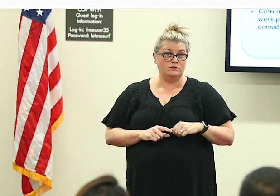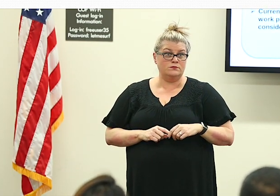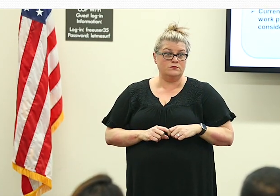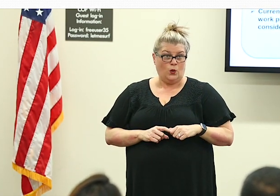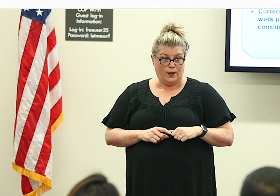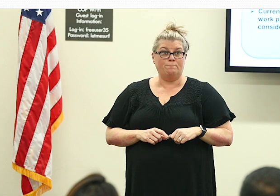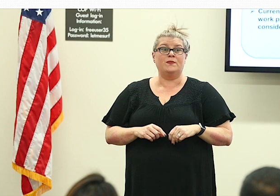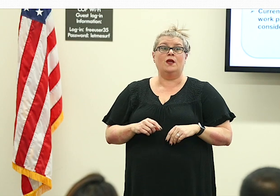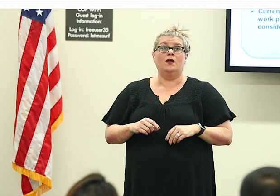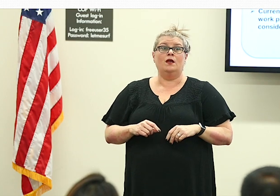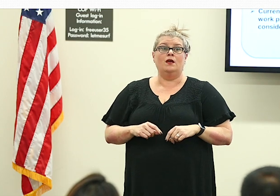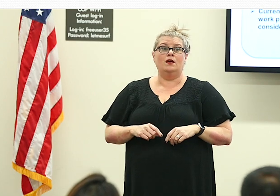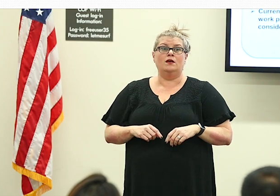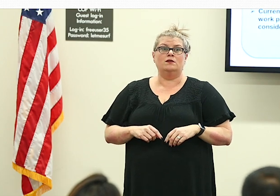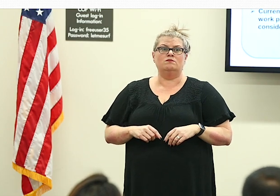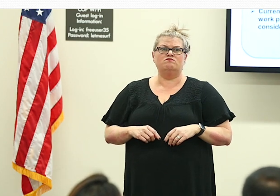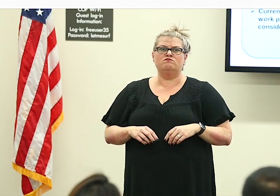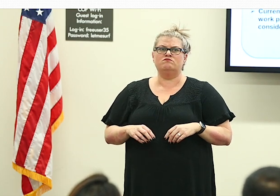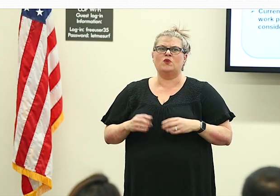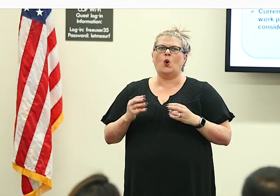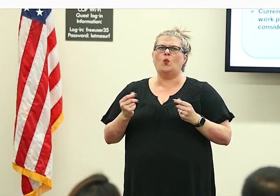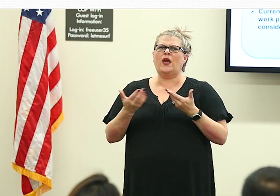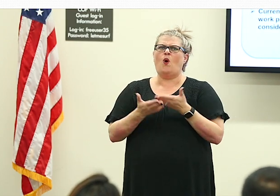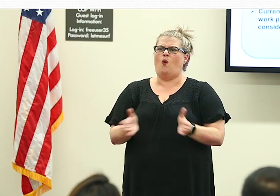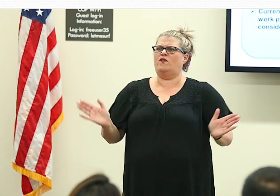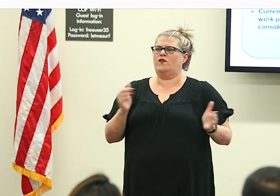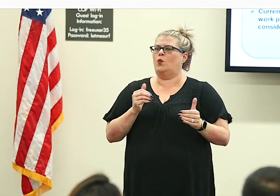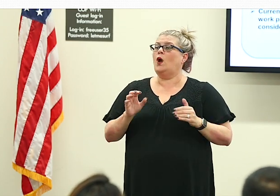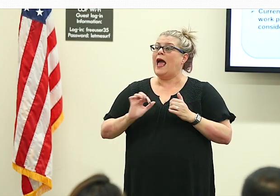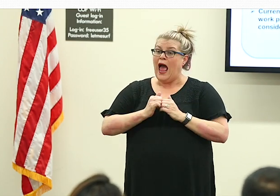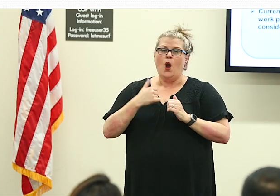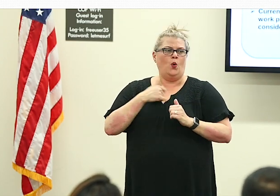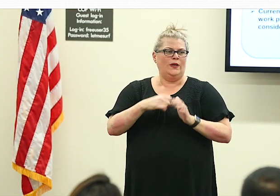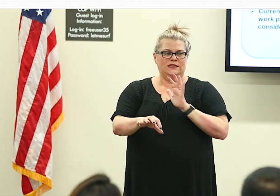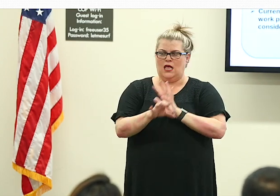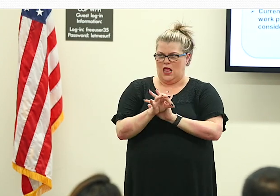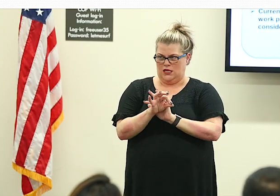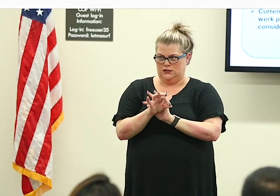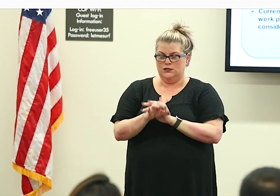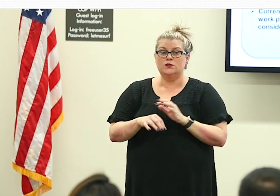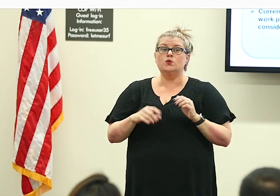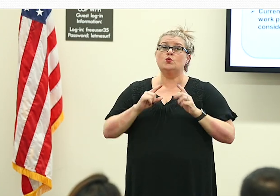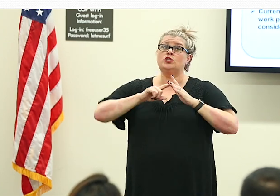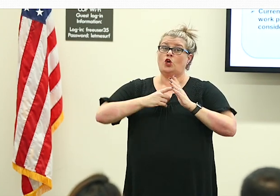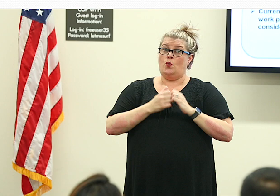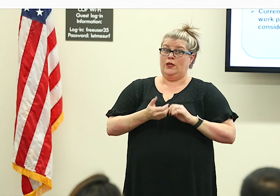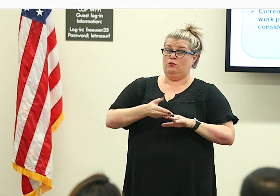And then here's just a quick overview of the selection process itself. We're starting with the pre-application phase.